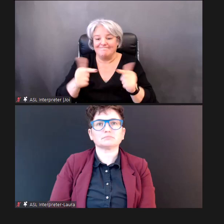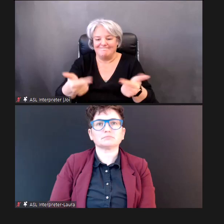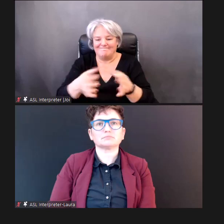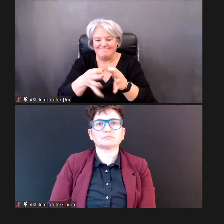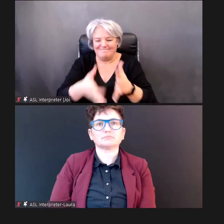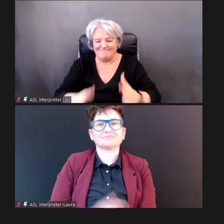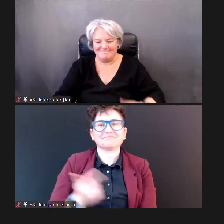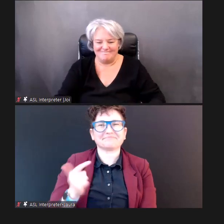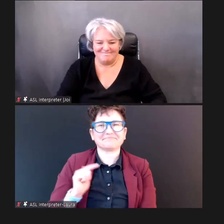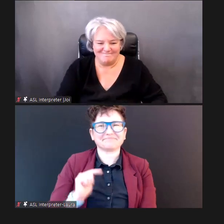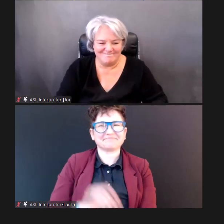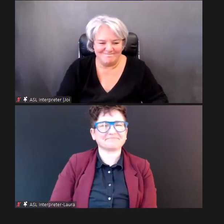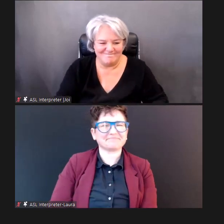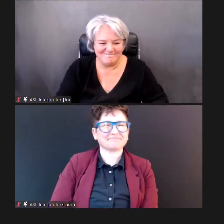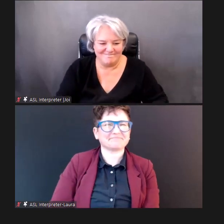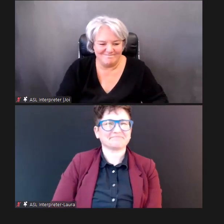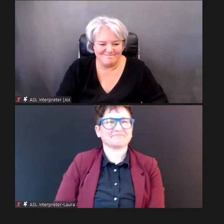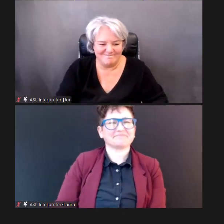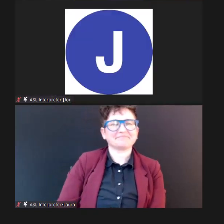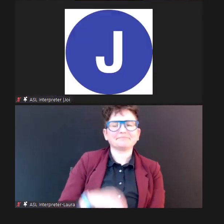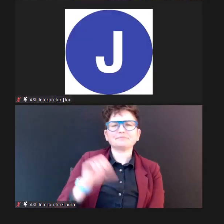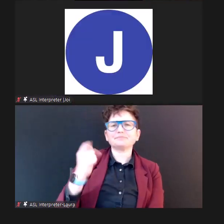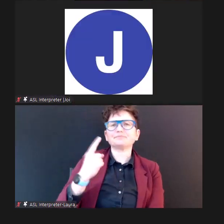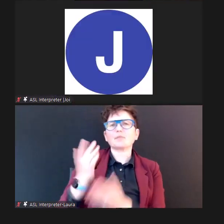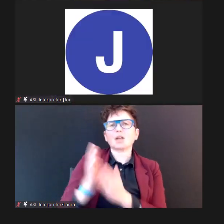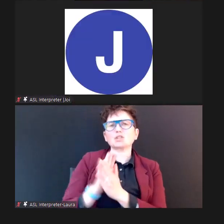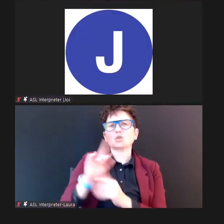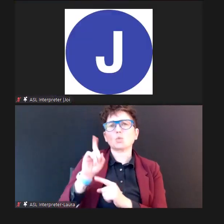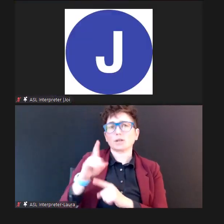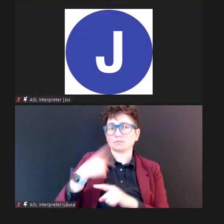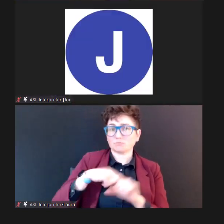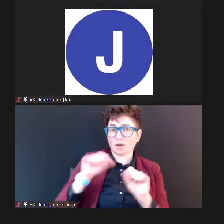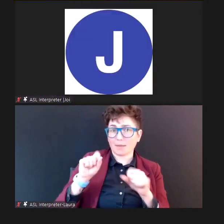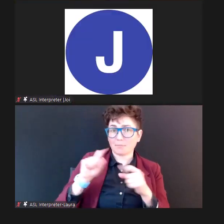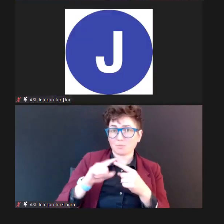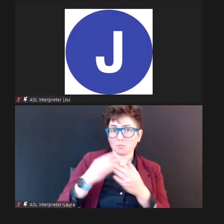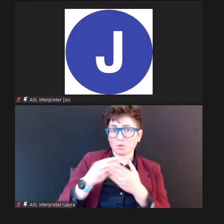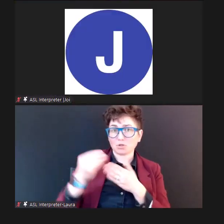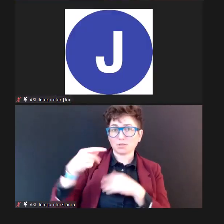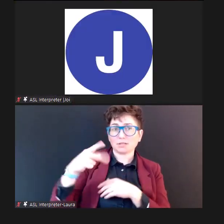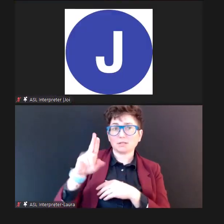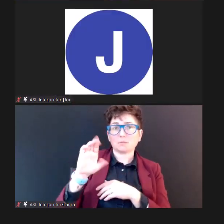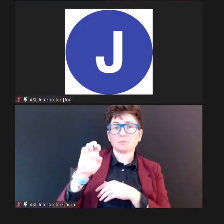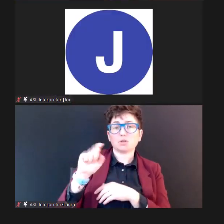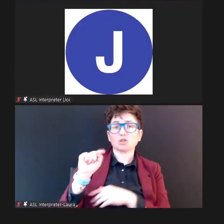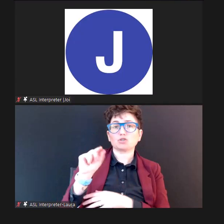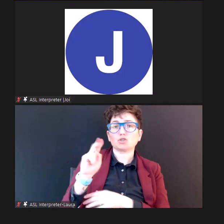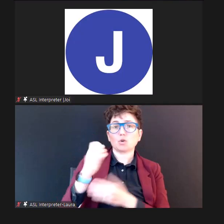supplies um somebody asked the question are we able to purchase Pur tone